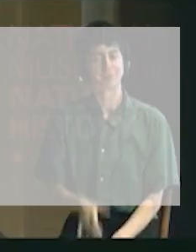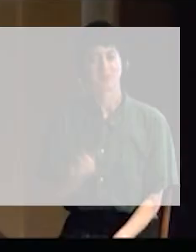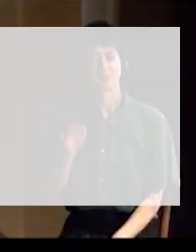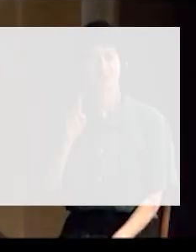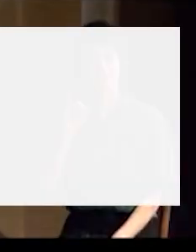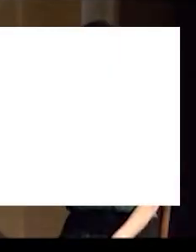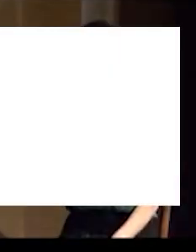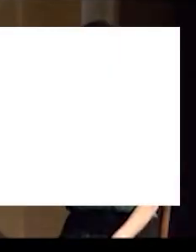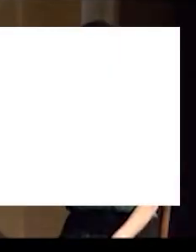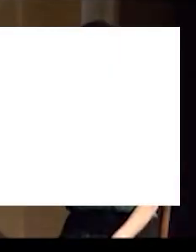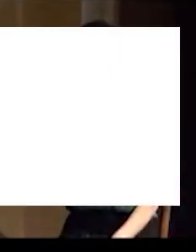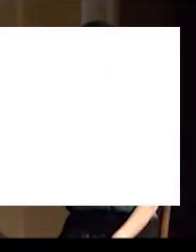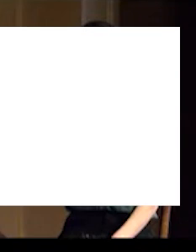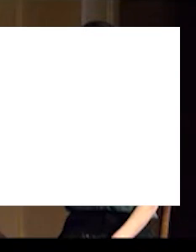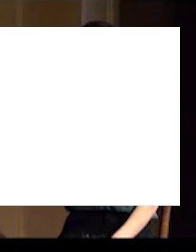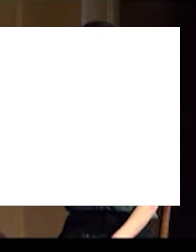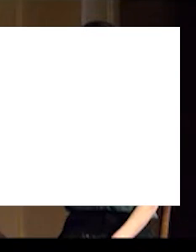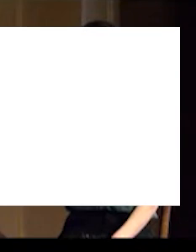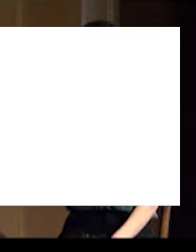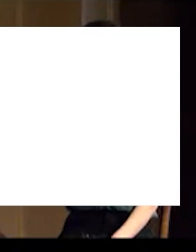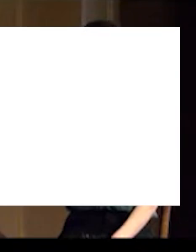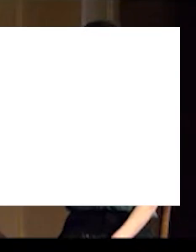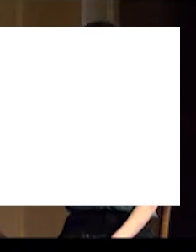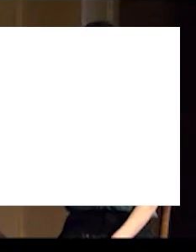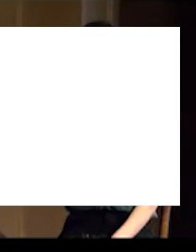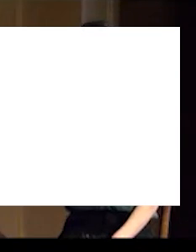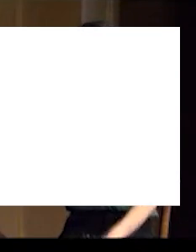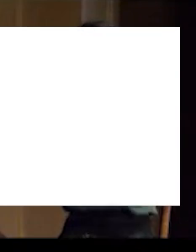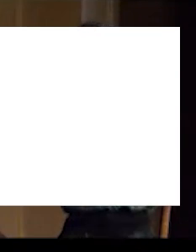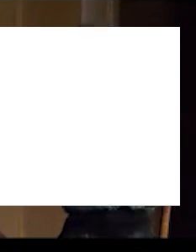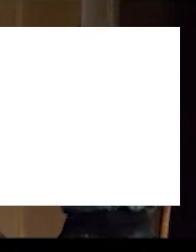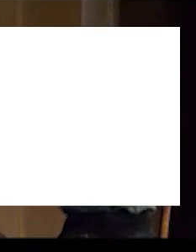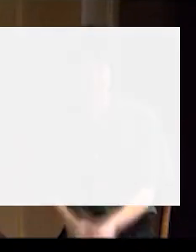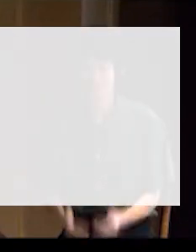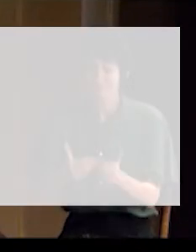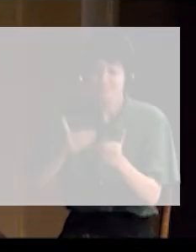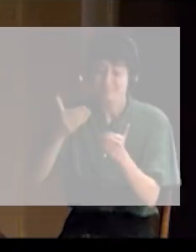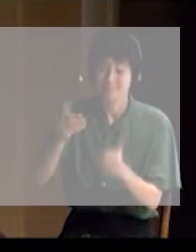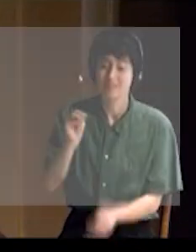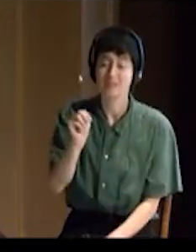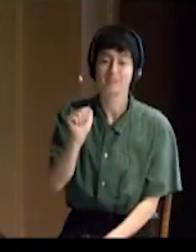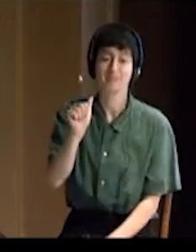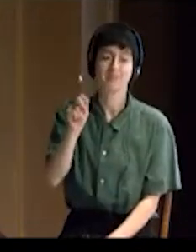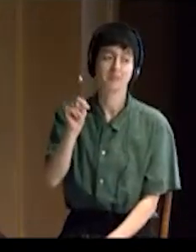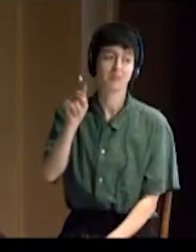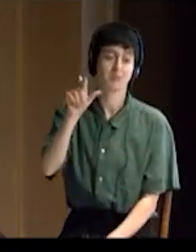Our next speaker is Dr. Manuela Dal Forno. Manuela is a lichenologist